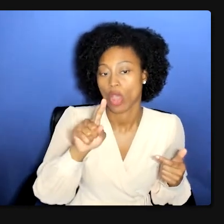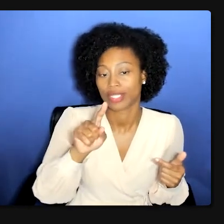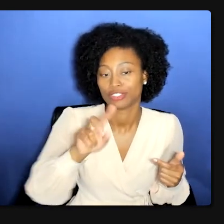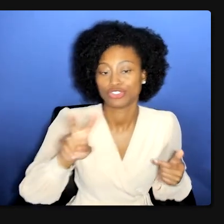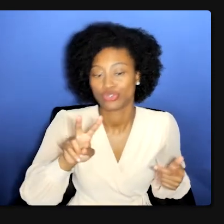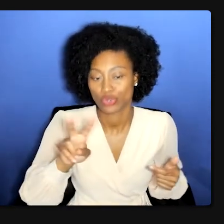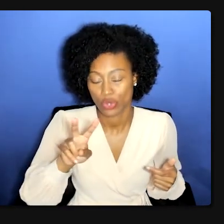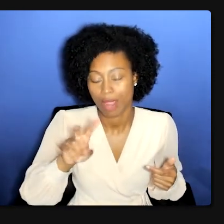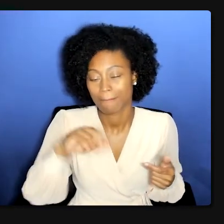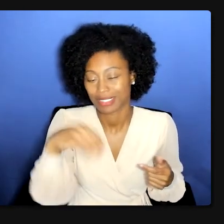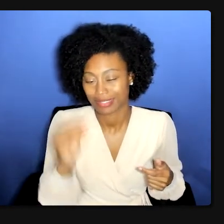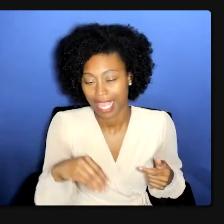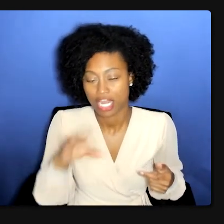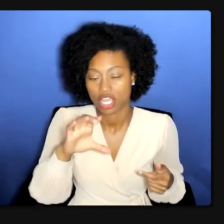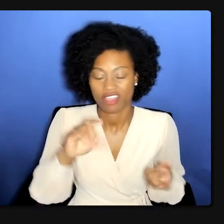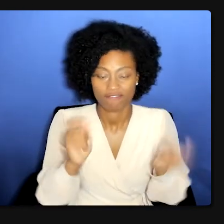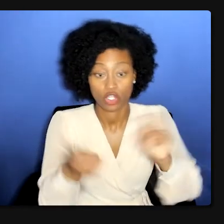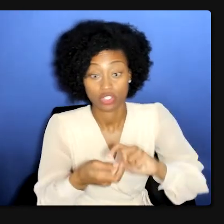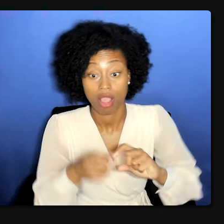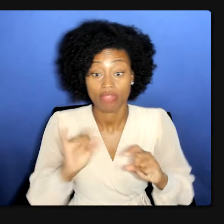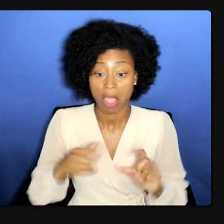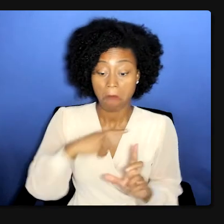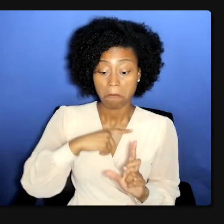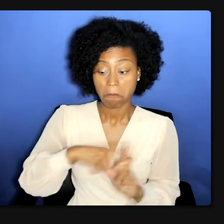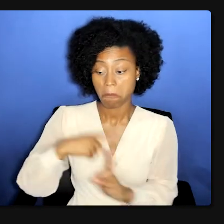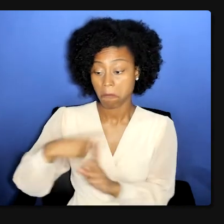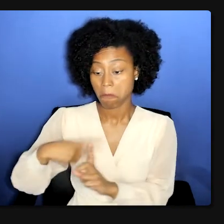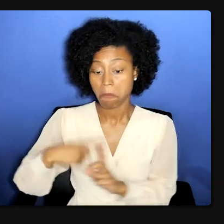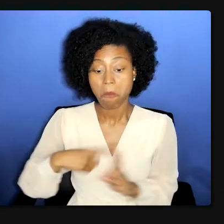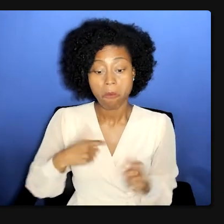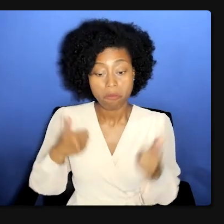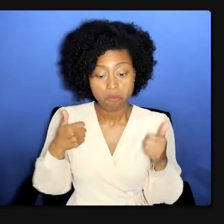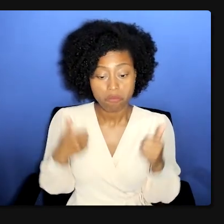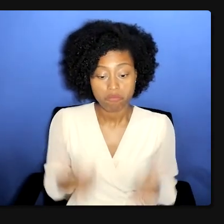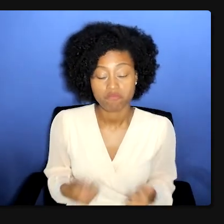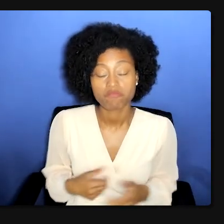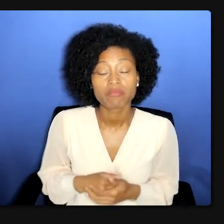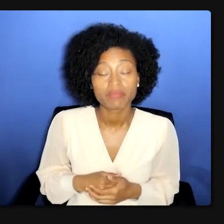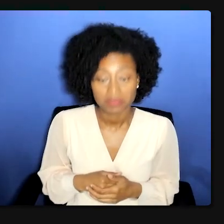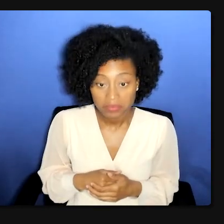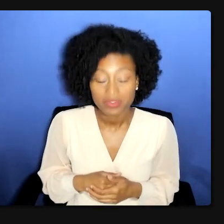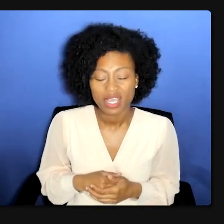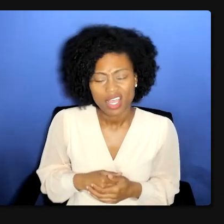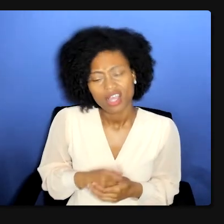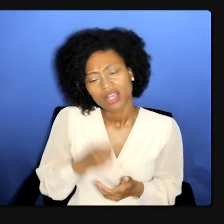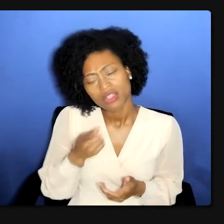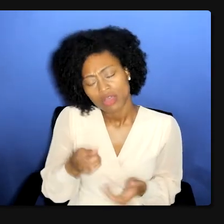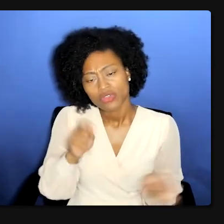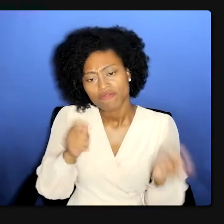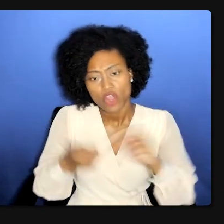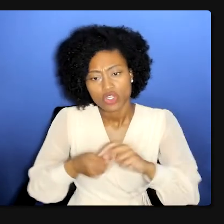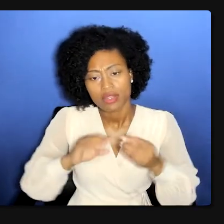1.12% conversion, so definitely positive results. These conversion numbers might look a little low